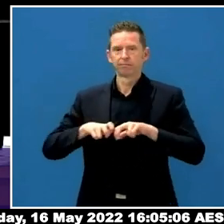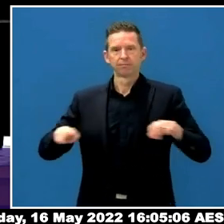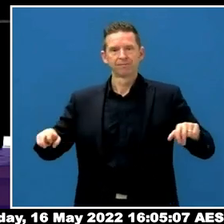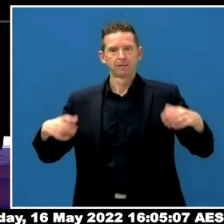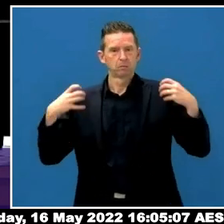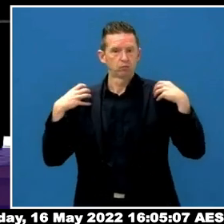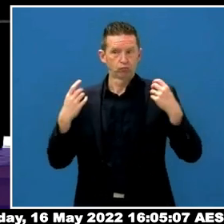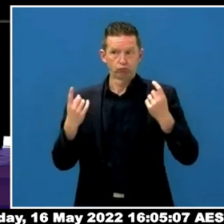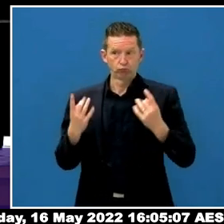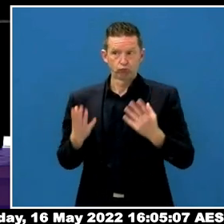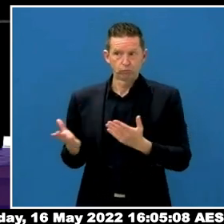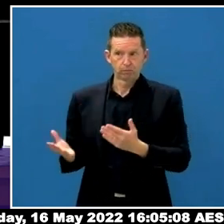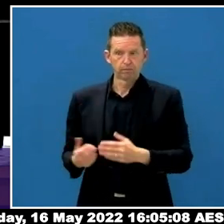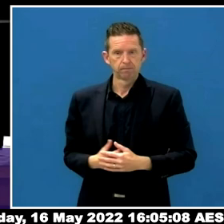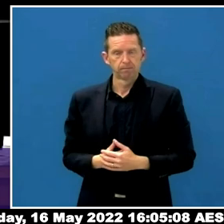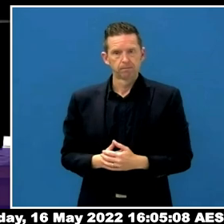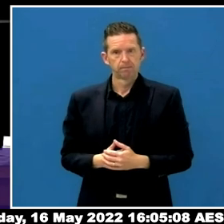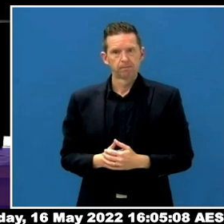Commissioners, I showed to Sally this morning.